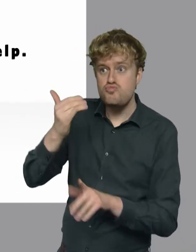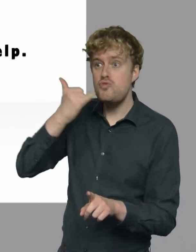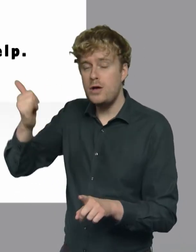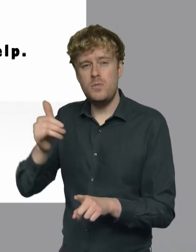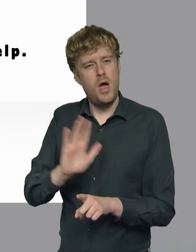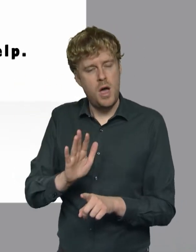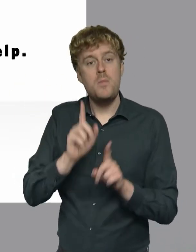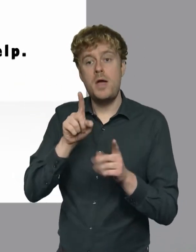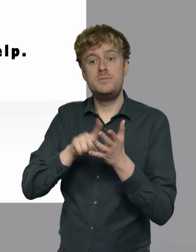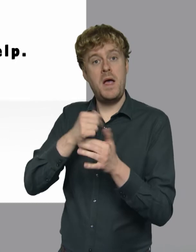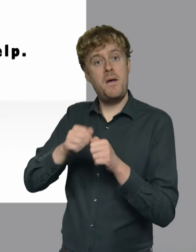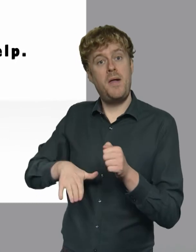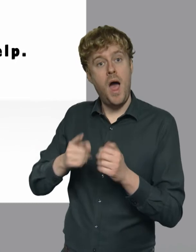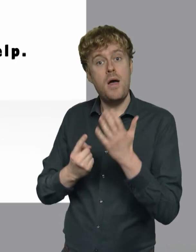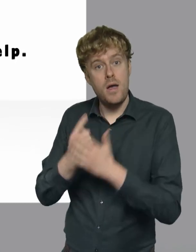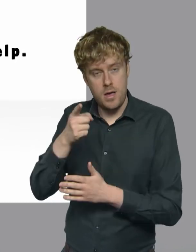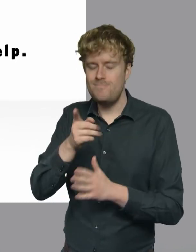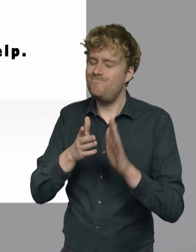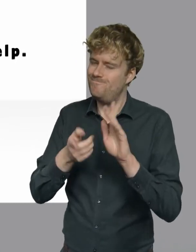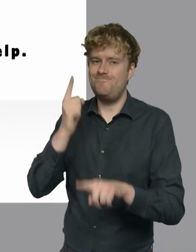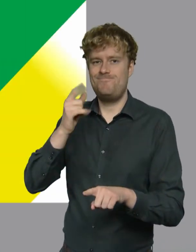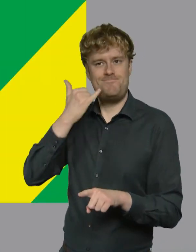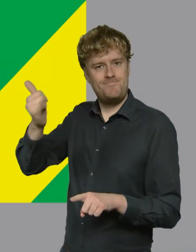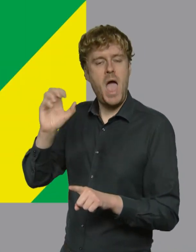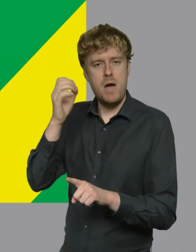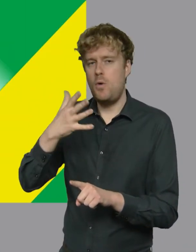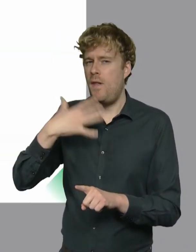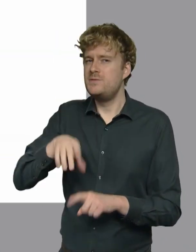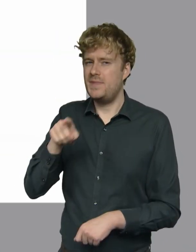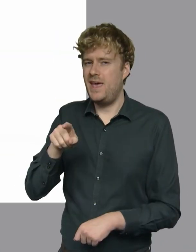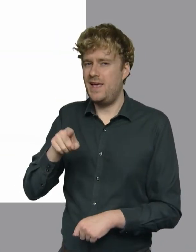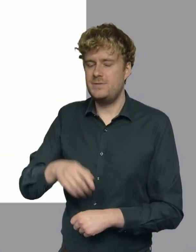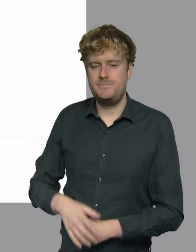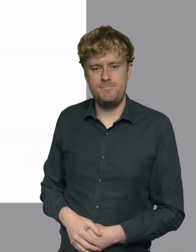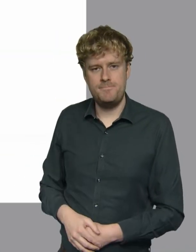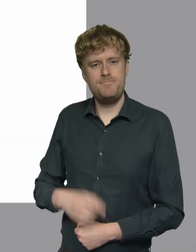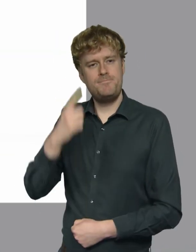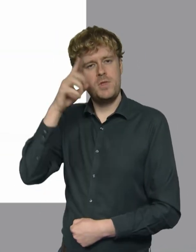leg injuries should always be taken in an ambulance. Remember that a fracture can result in shock.